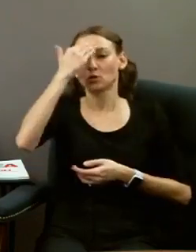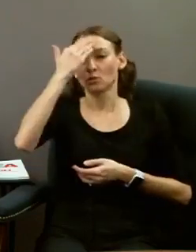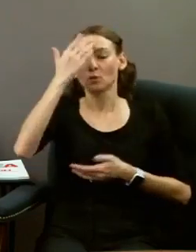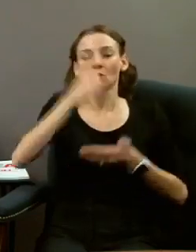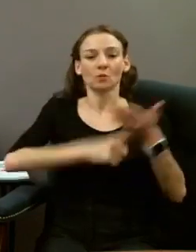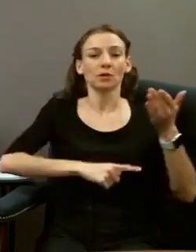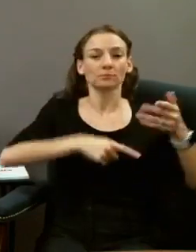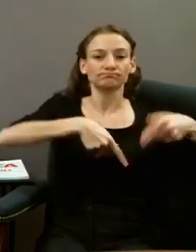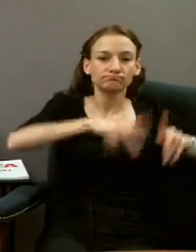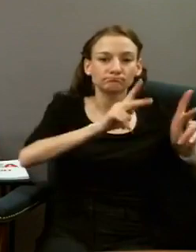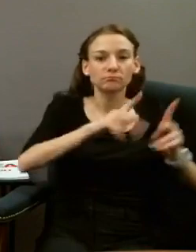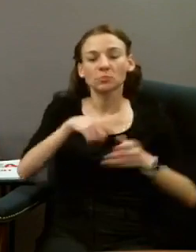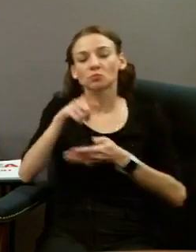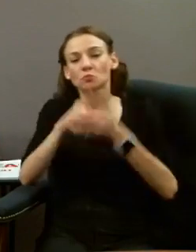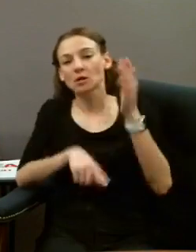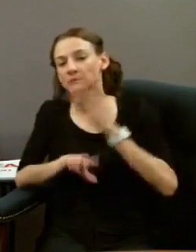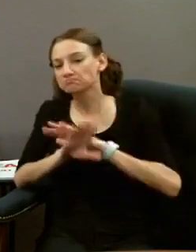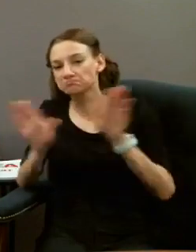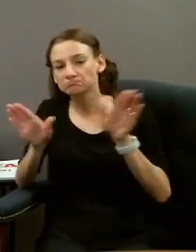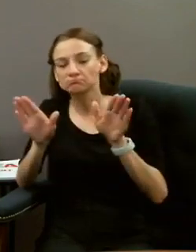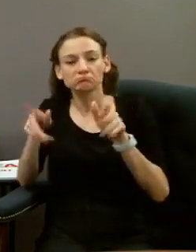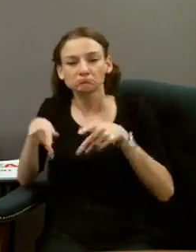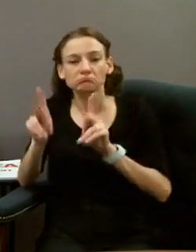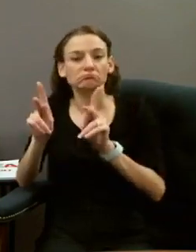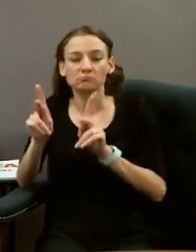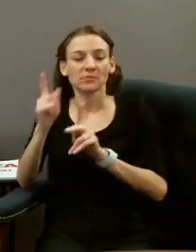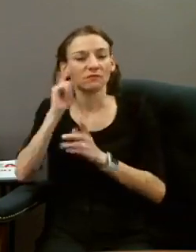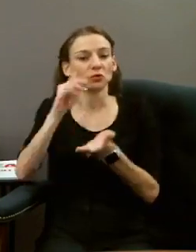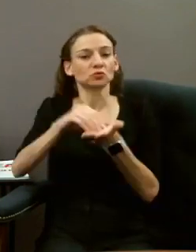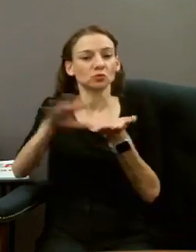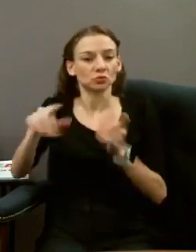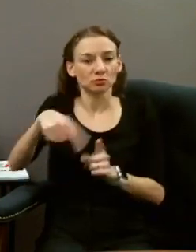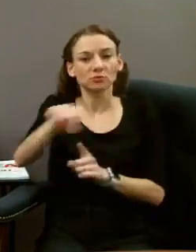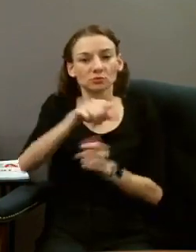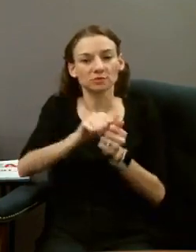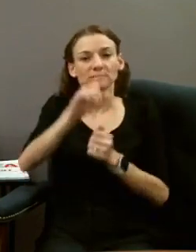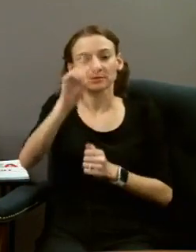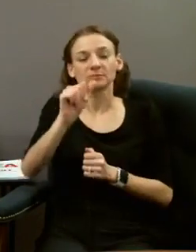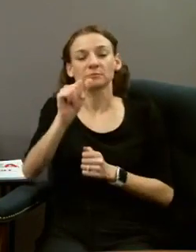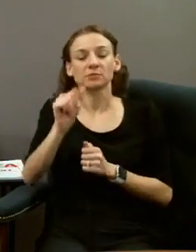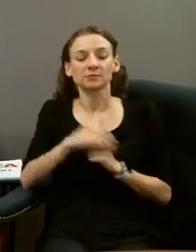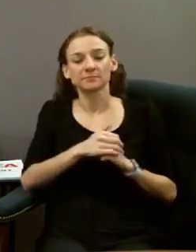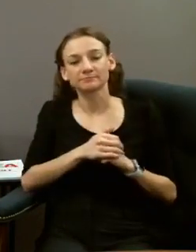and what is not is not allowed with regard to students with disabilities.